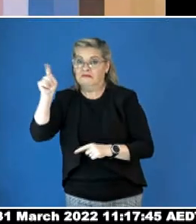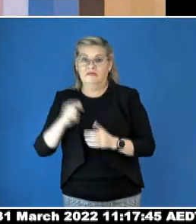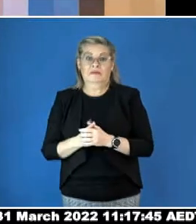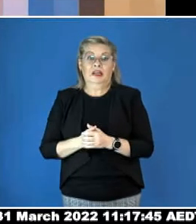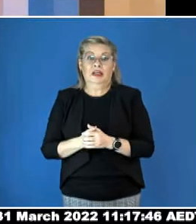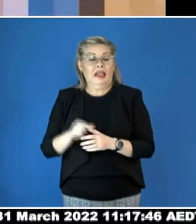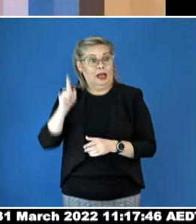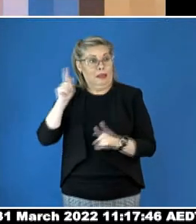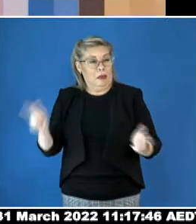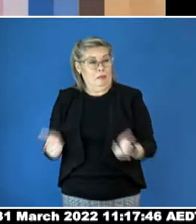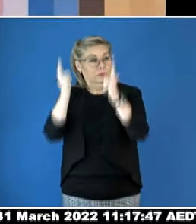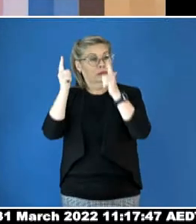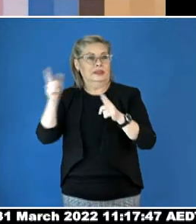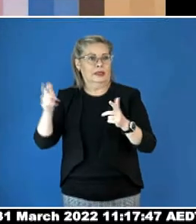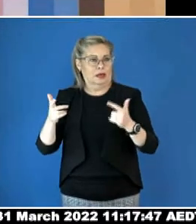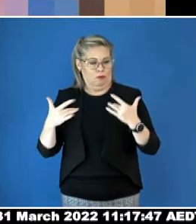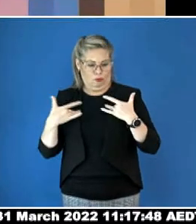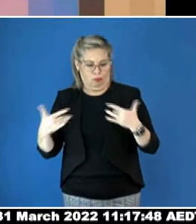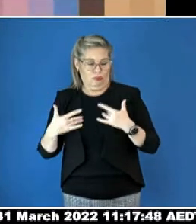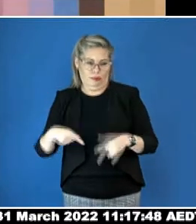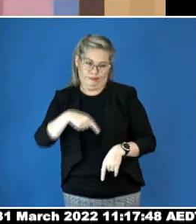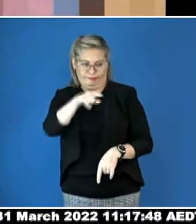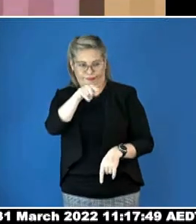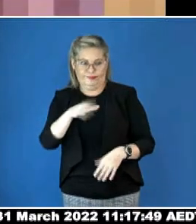said, "Oh, well, that's a police matter." And, yeah.